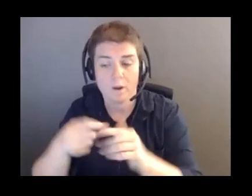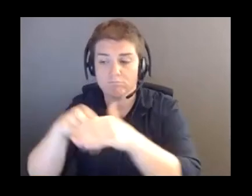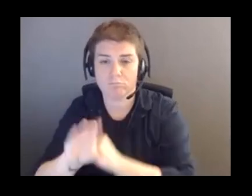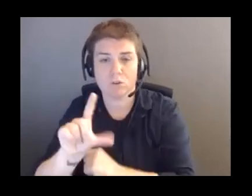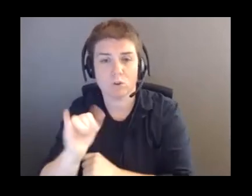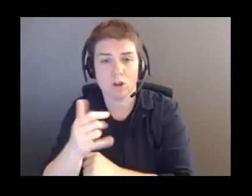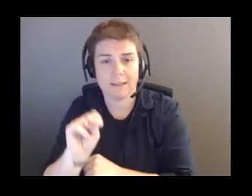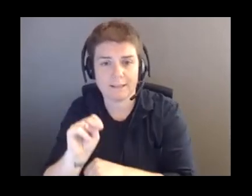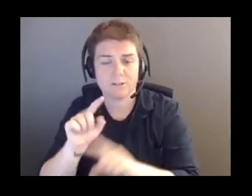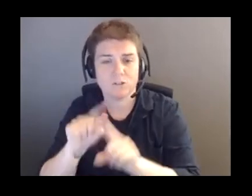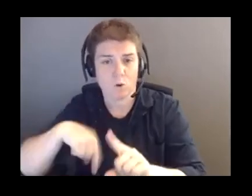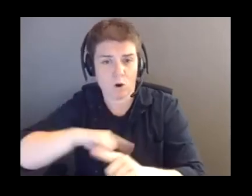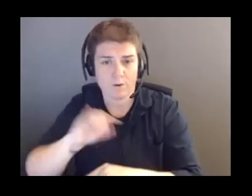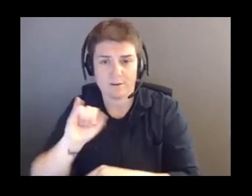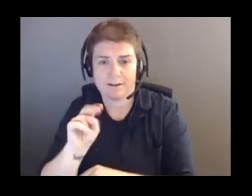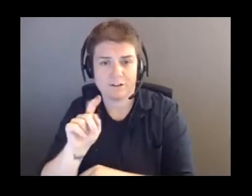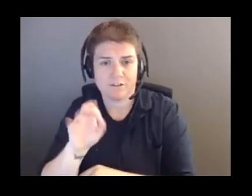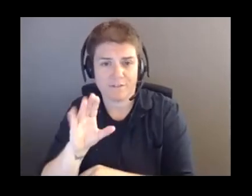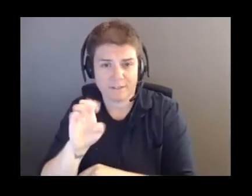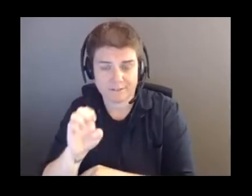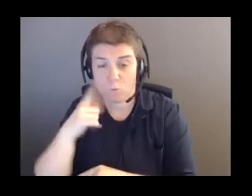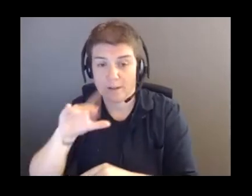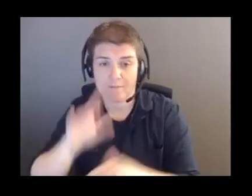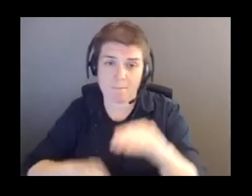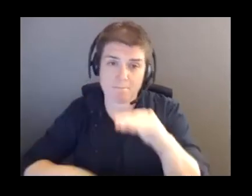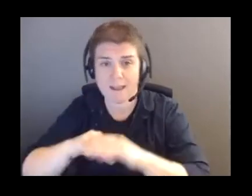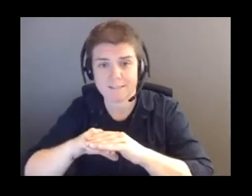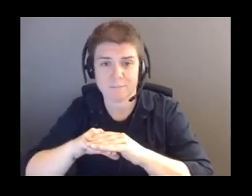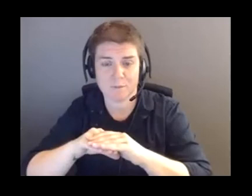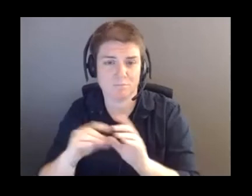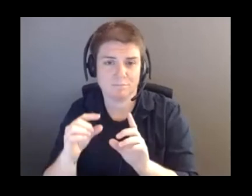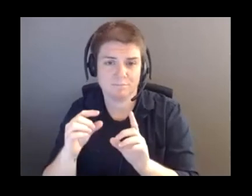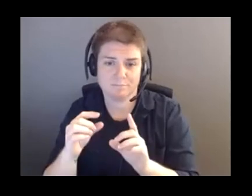notice that we have provided a maximum word/character count for each written section